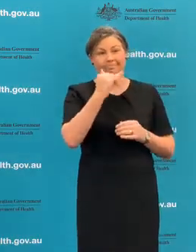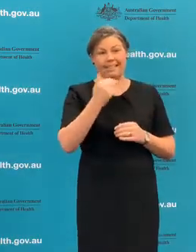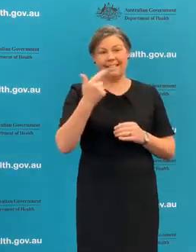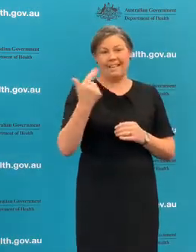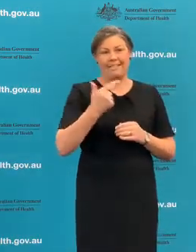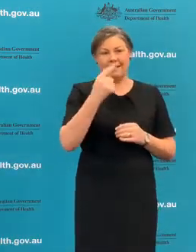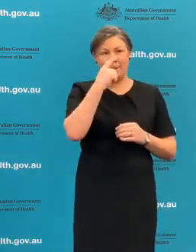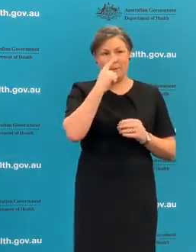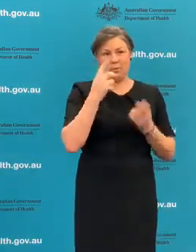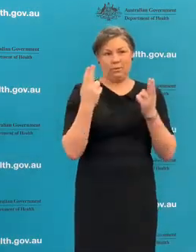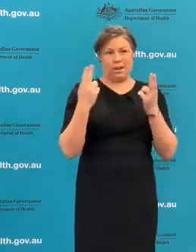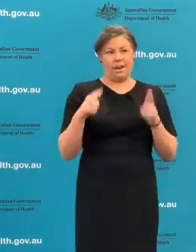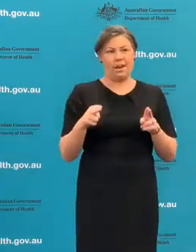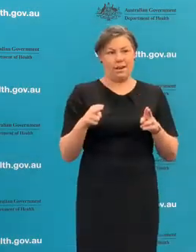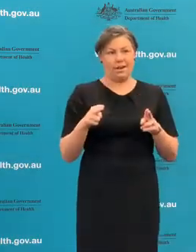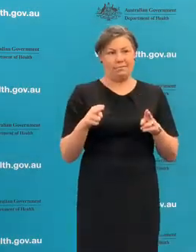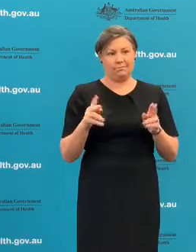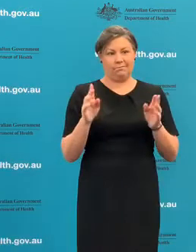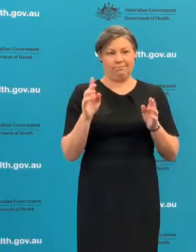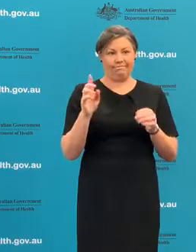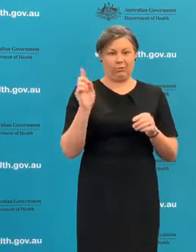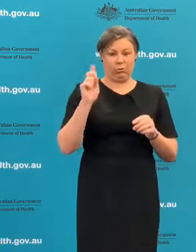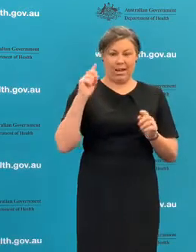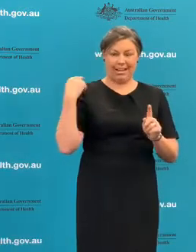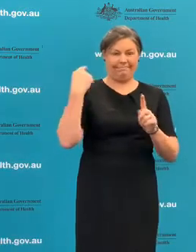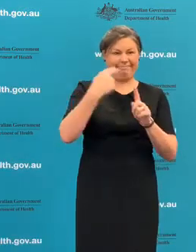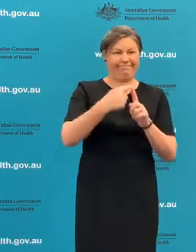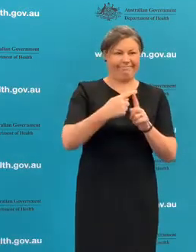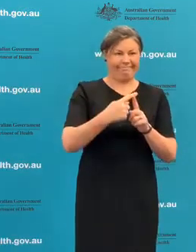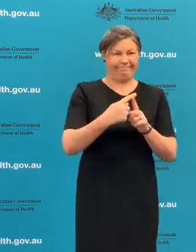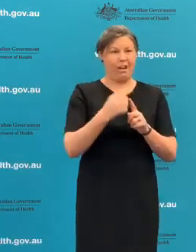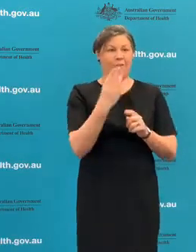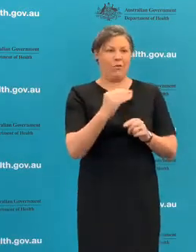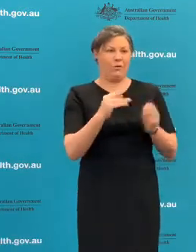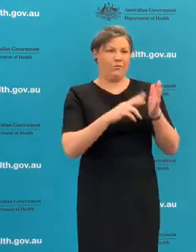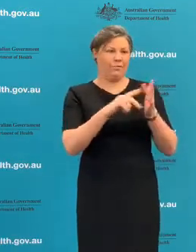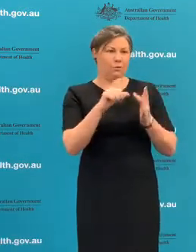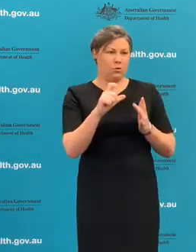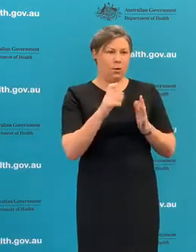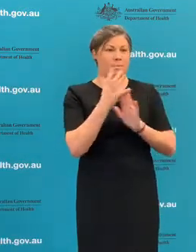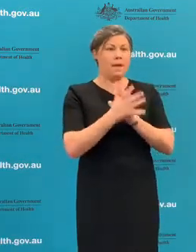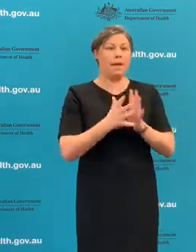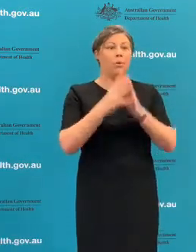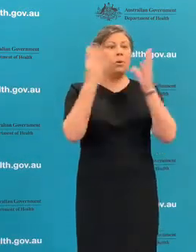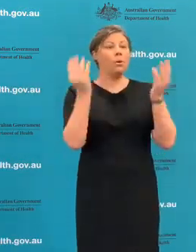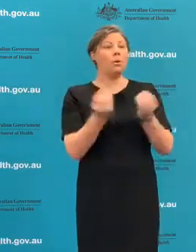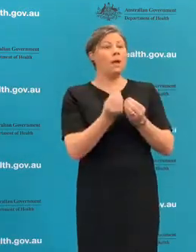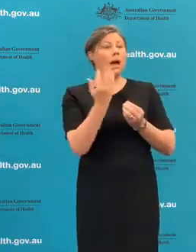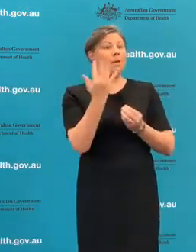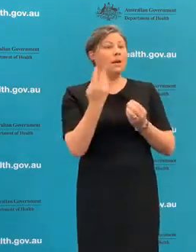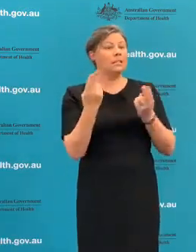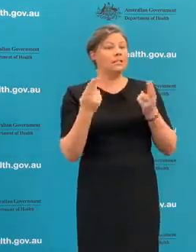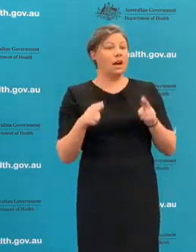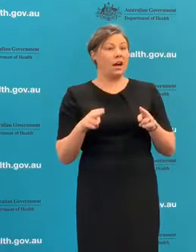reported in the past 24 hours all in Victoria. This brings a number of people who've died from COVID-19 in our country